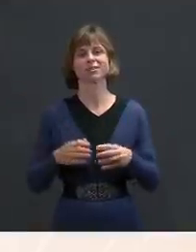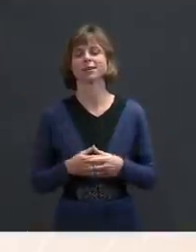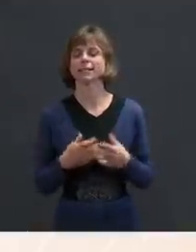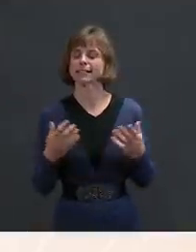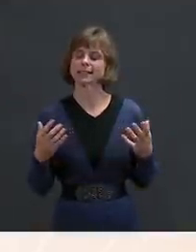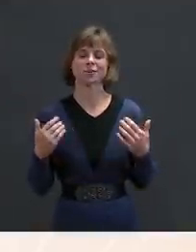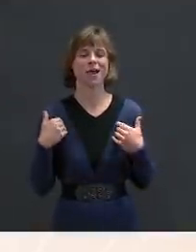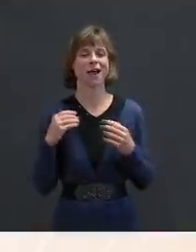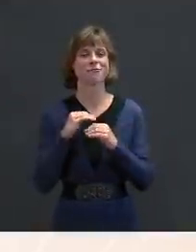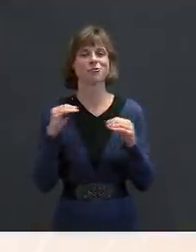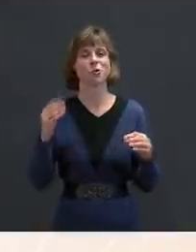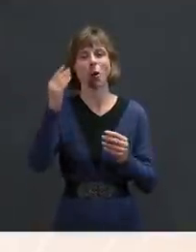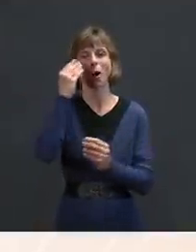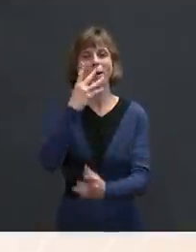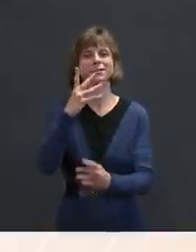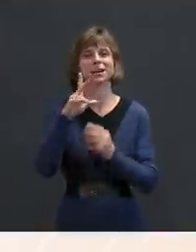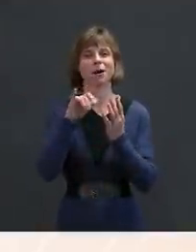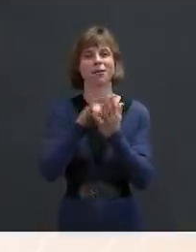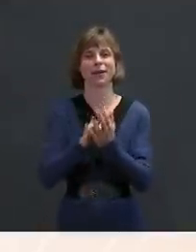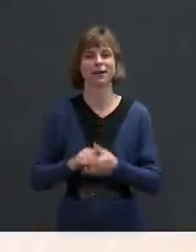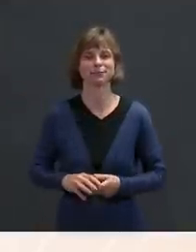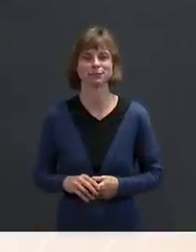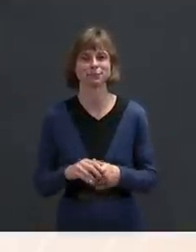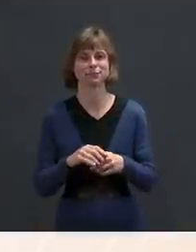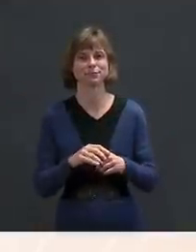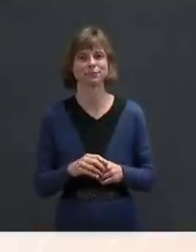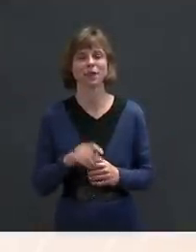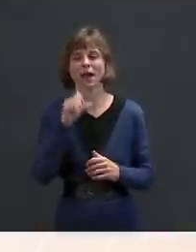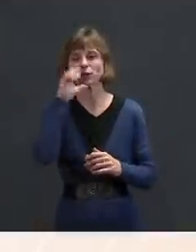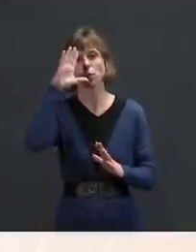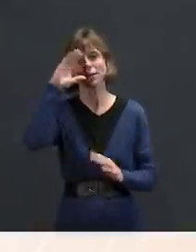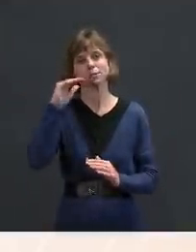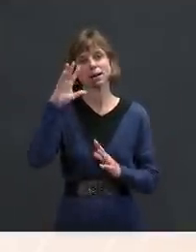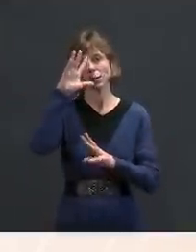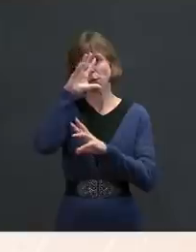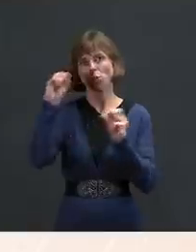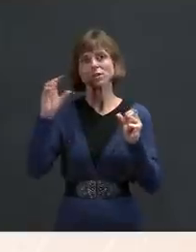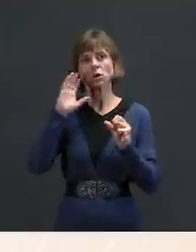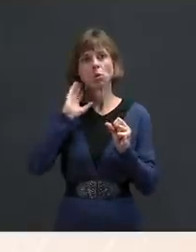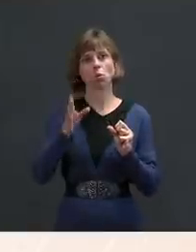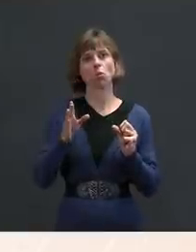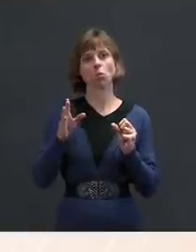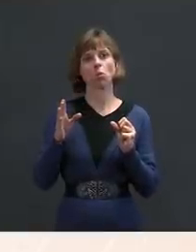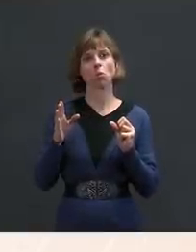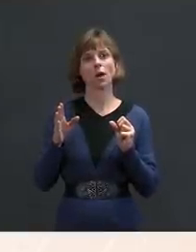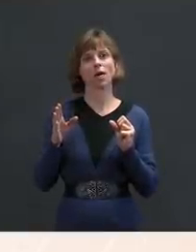I don't expect that the President will be laying out the next stage of his agenda